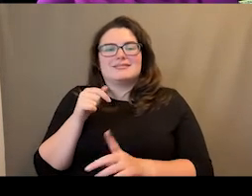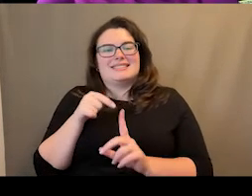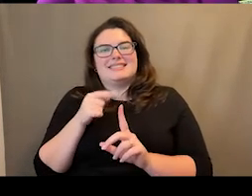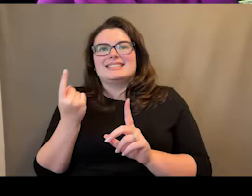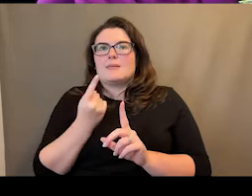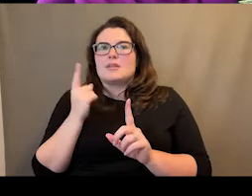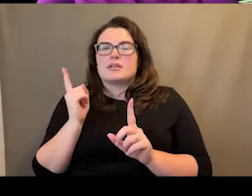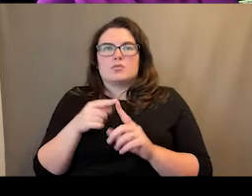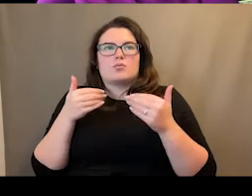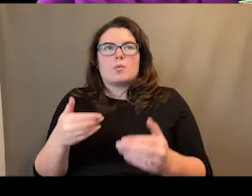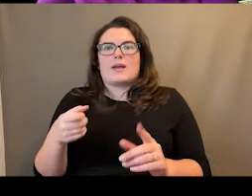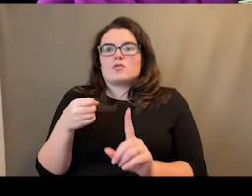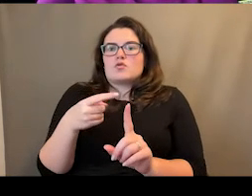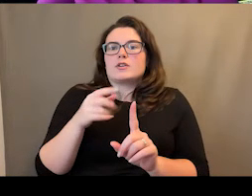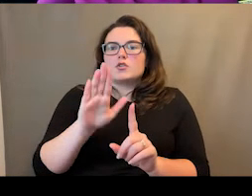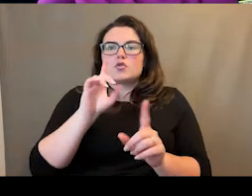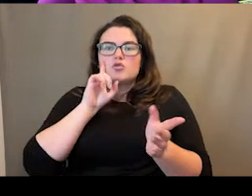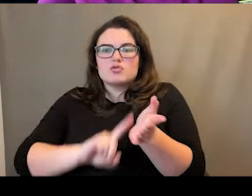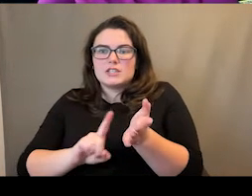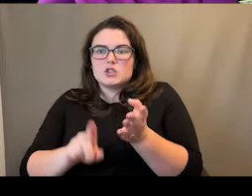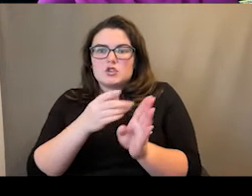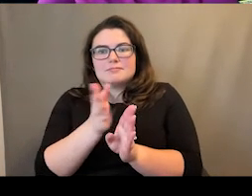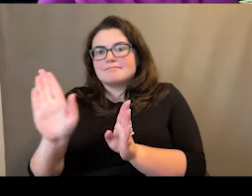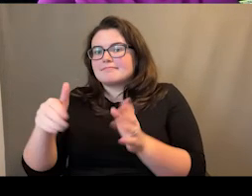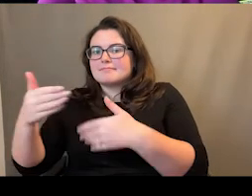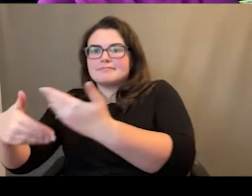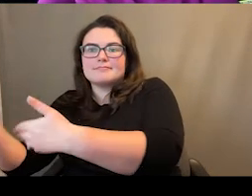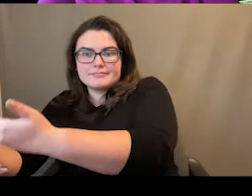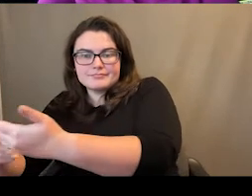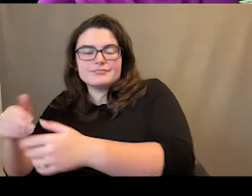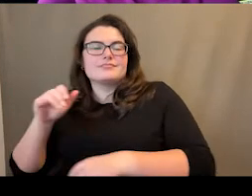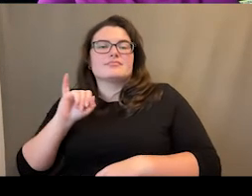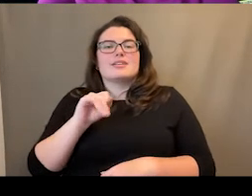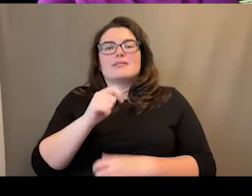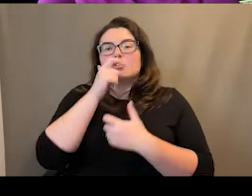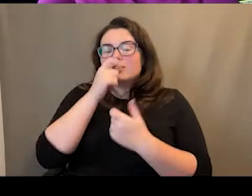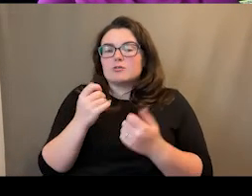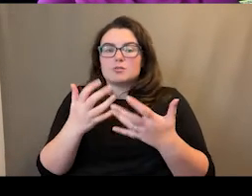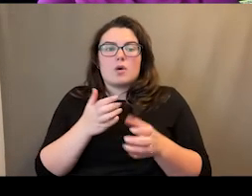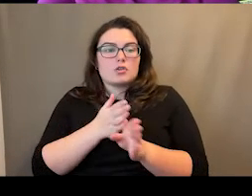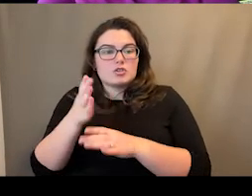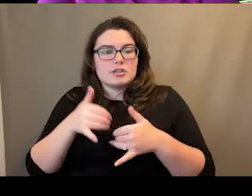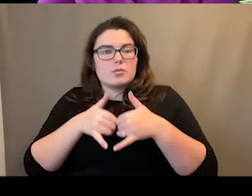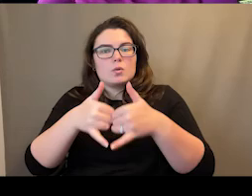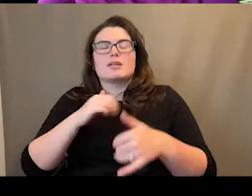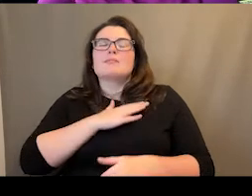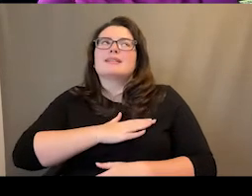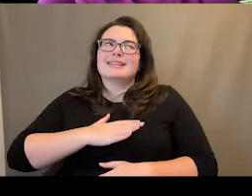off your research trajectory. If you're interested in career awards, please make sure you take a look at that.